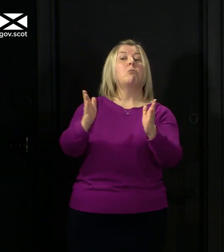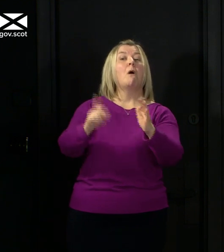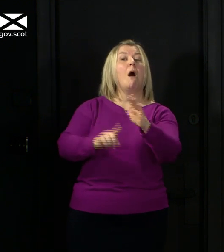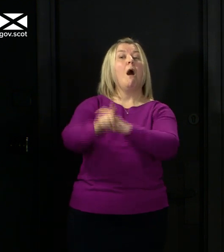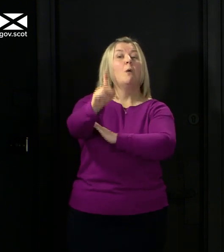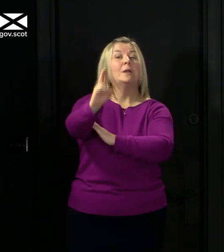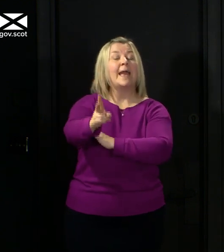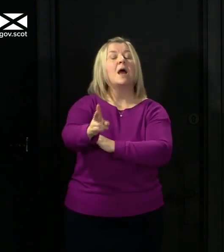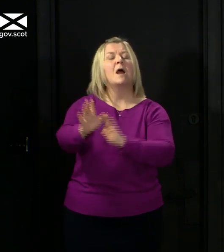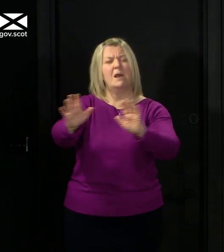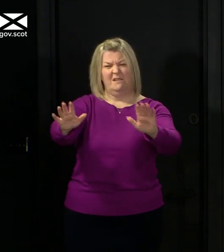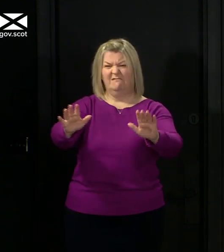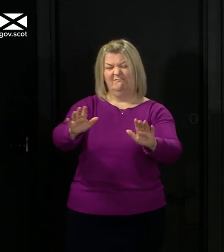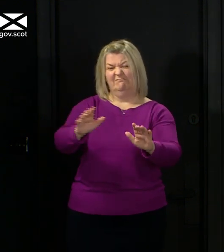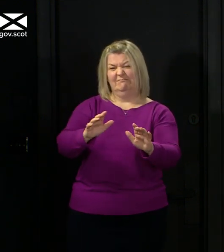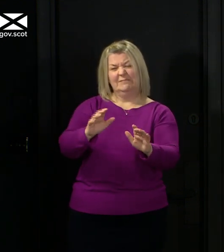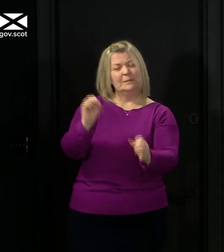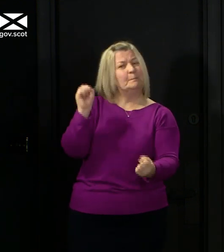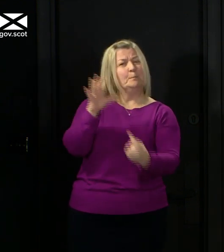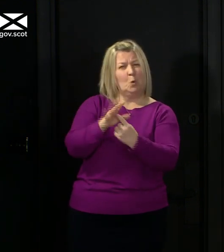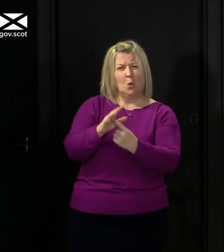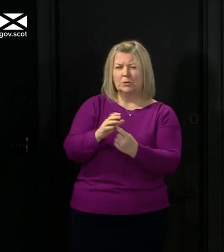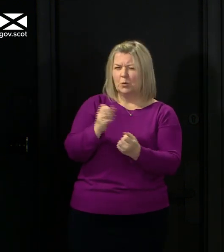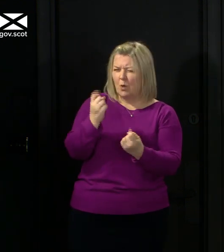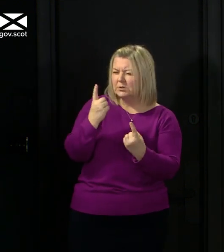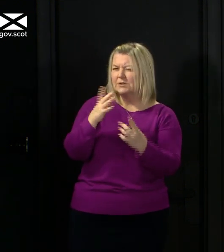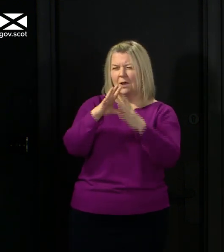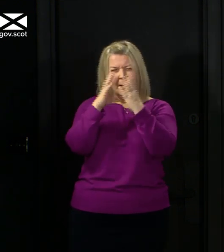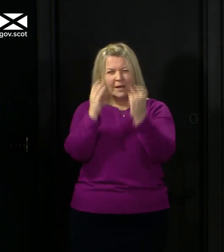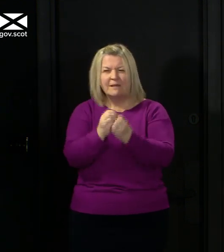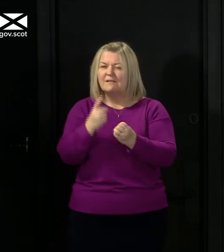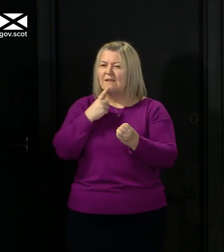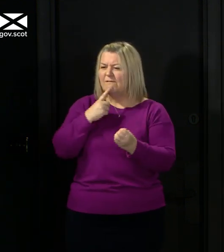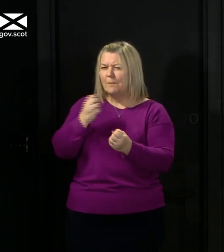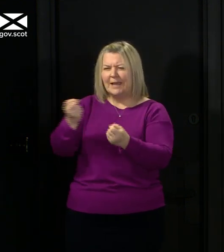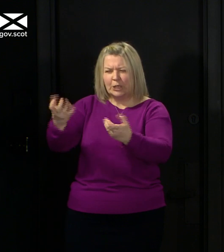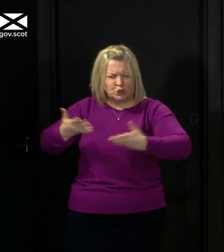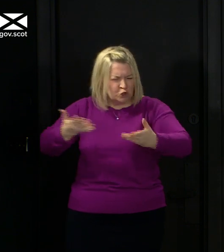to the right decisions about when and in what order we eventually come out of these lockdown